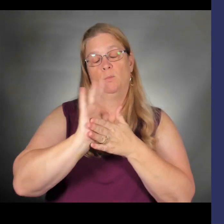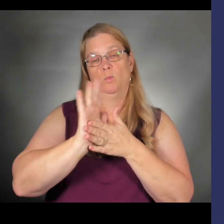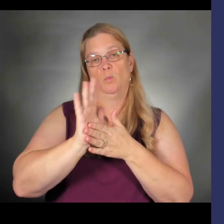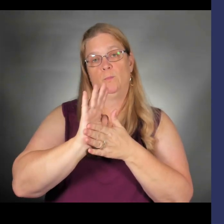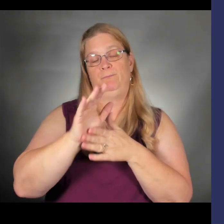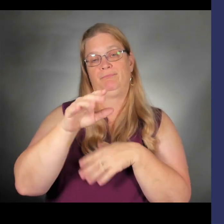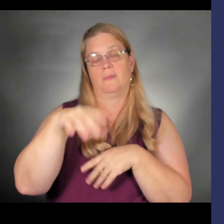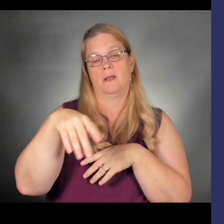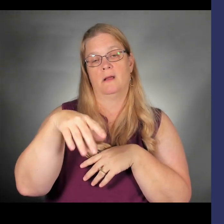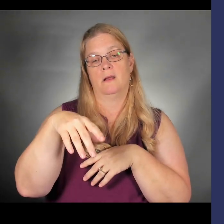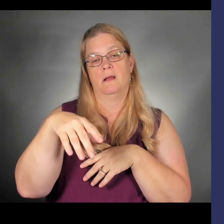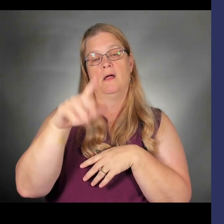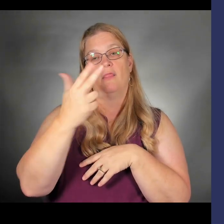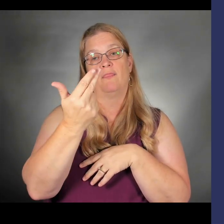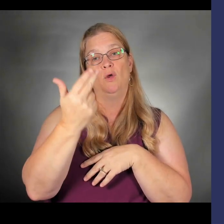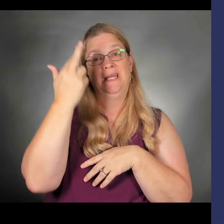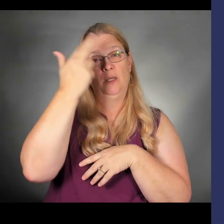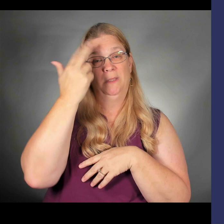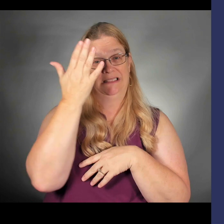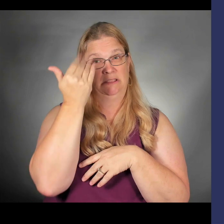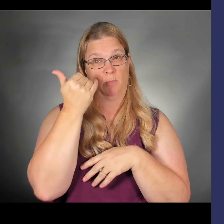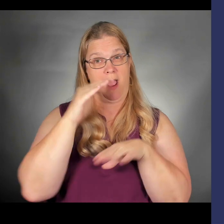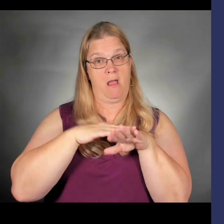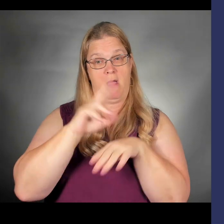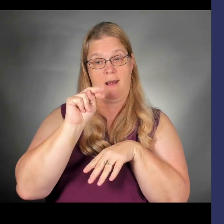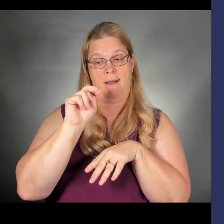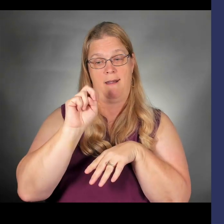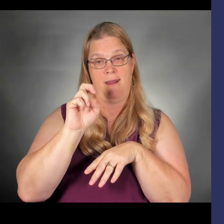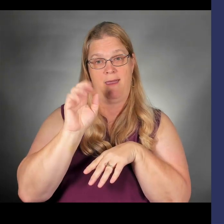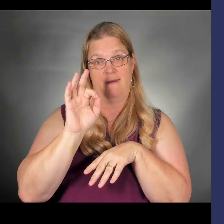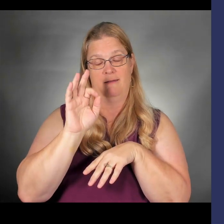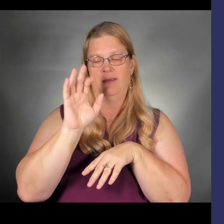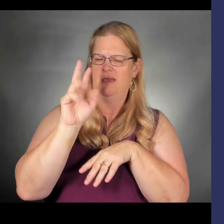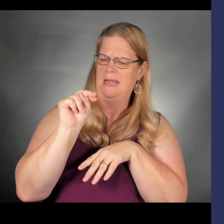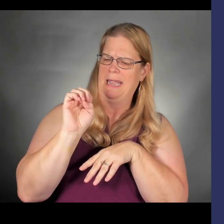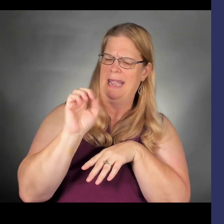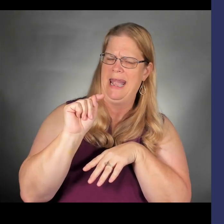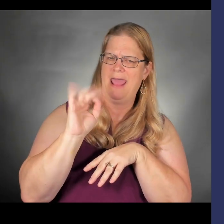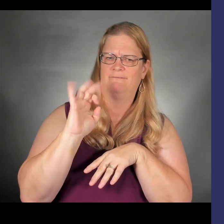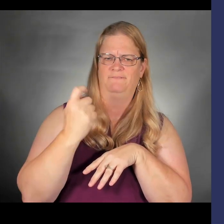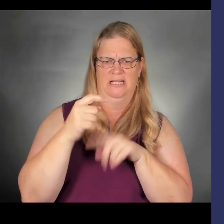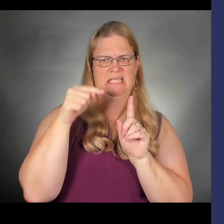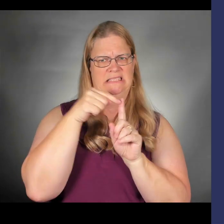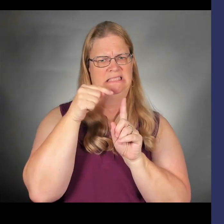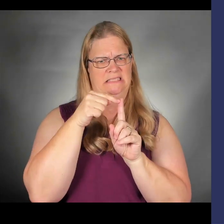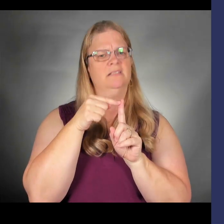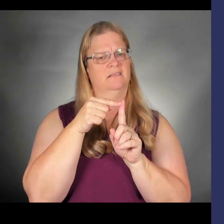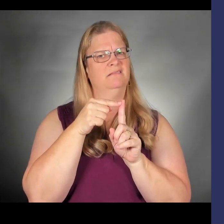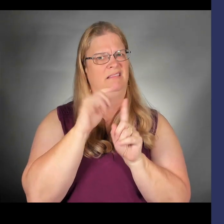For example if you've seen the movie 13 Reasons Why, which is on Netflix. That